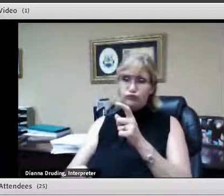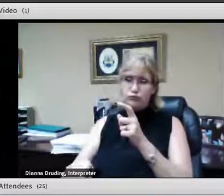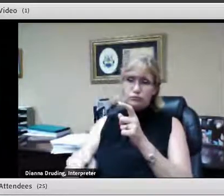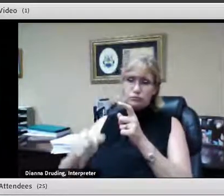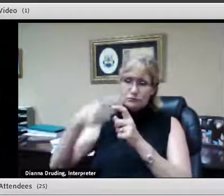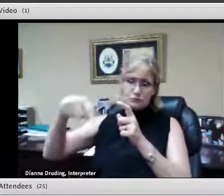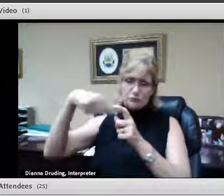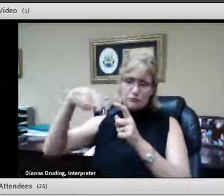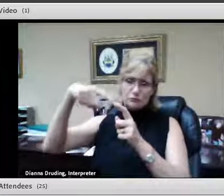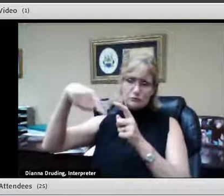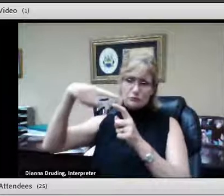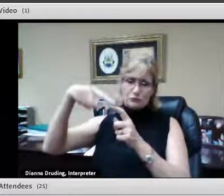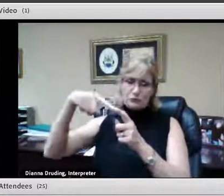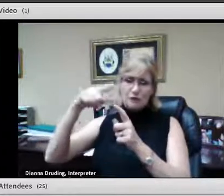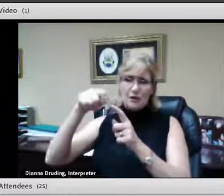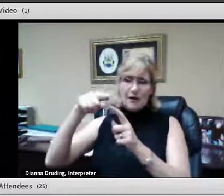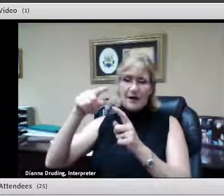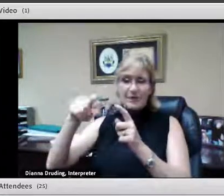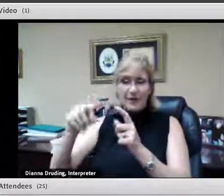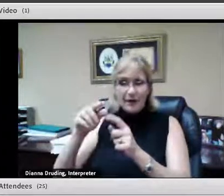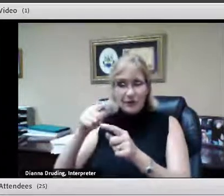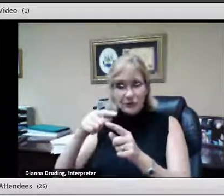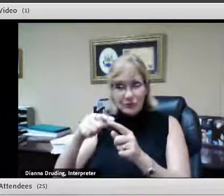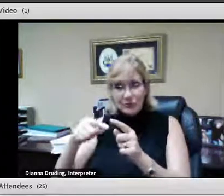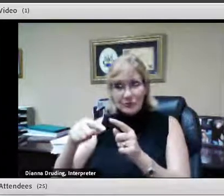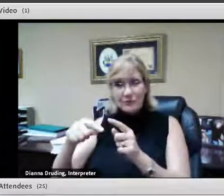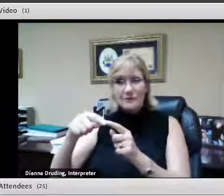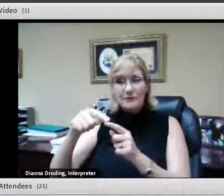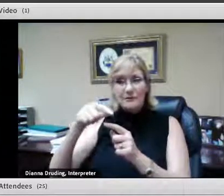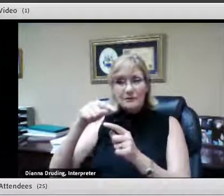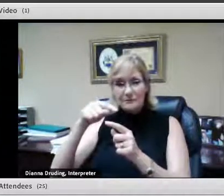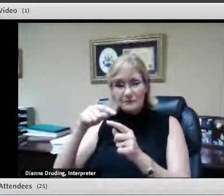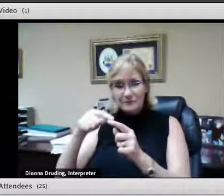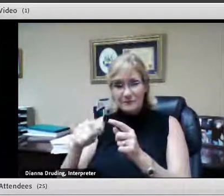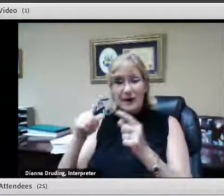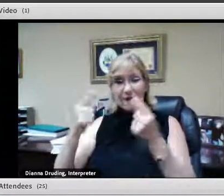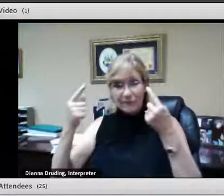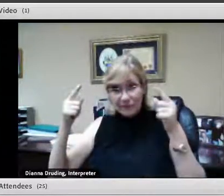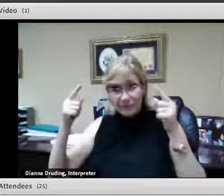and then it would randomly start slowing down, and it would eventually come to a stop.